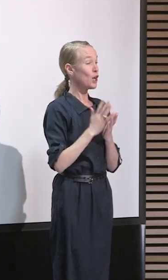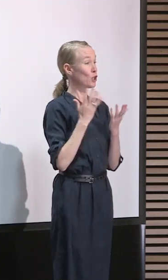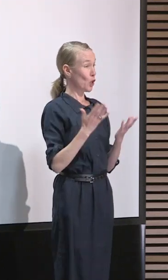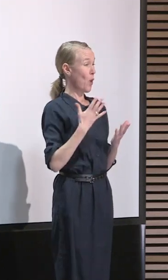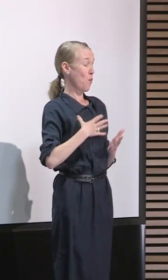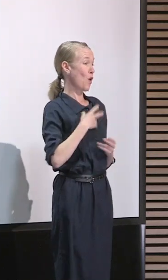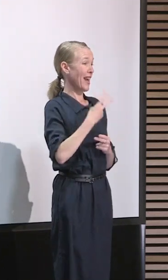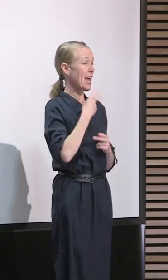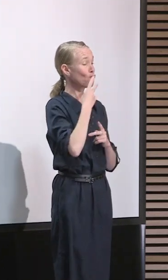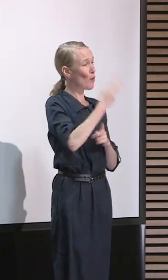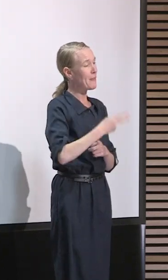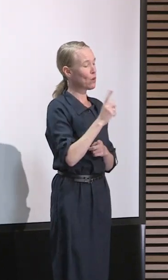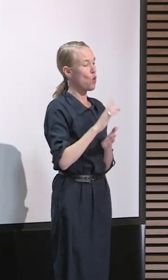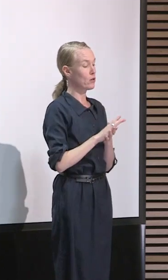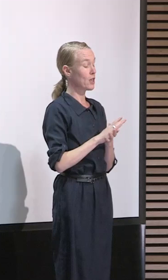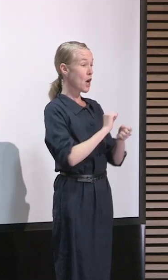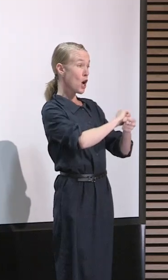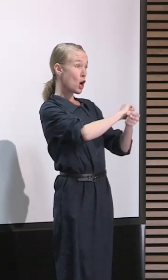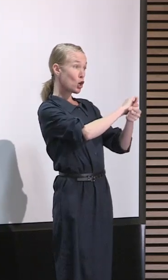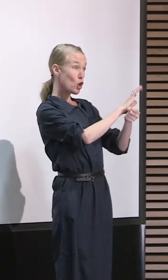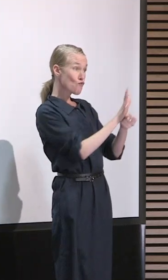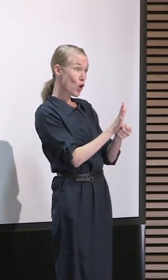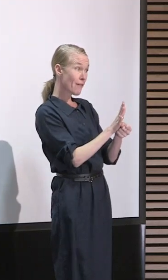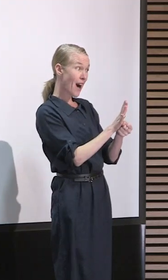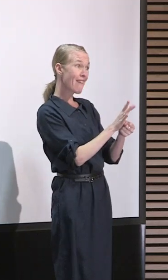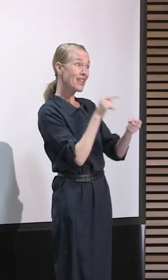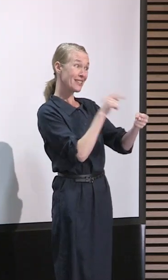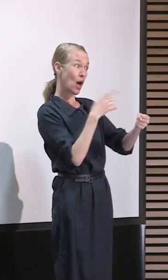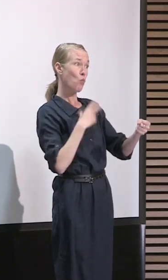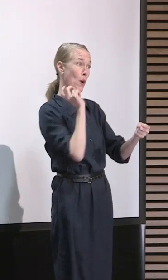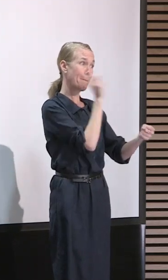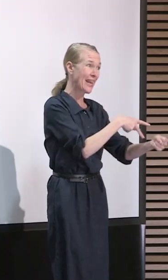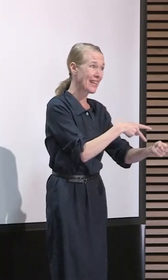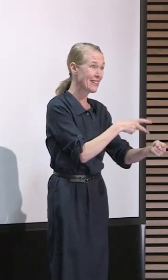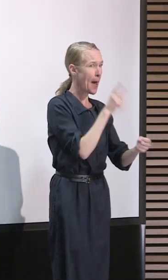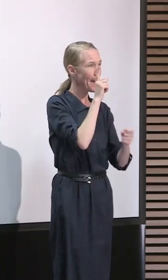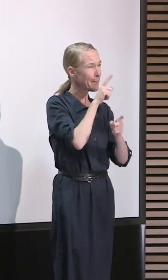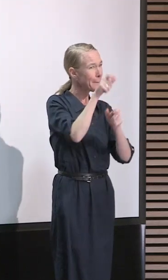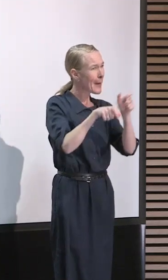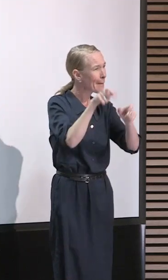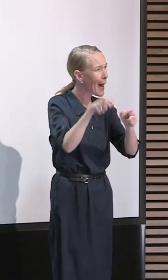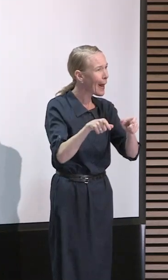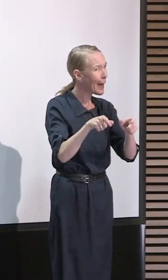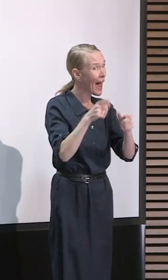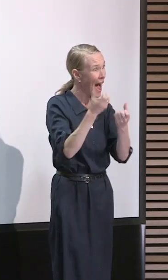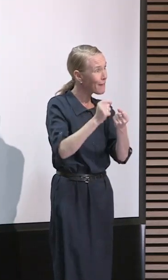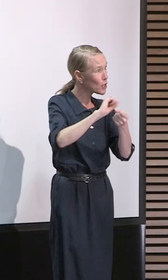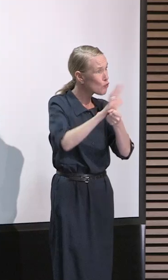travelled -- is in self-isolation. I want to reiterate my comment once again that COVID-19 virus is